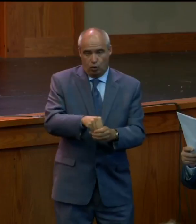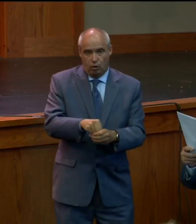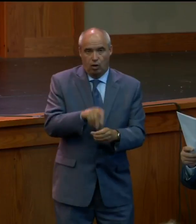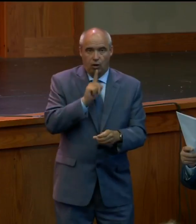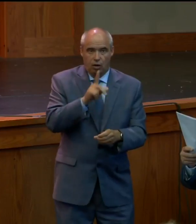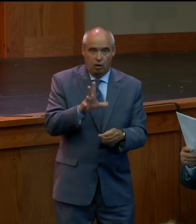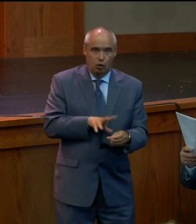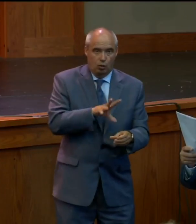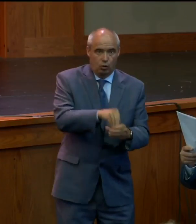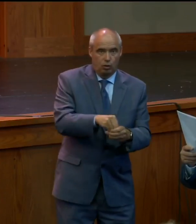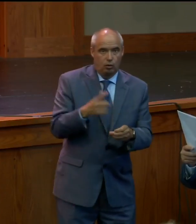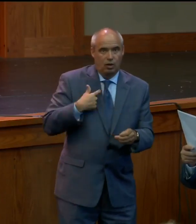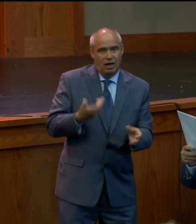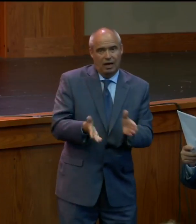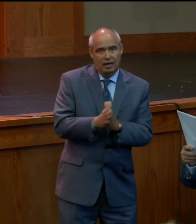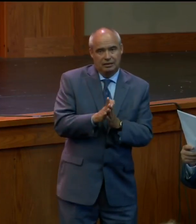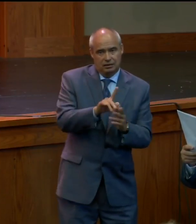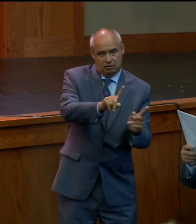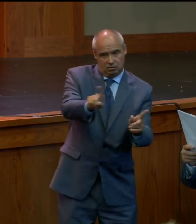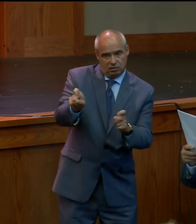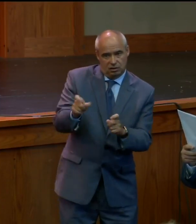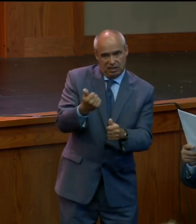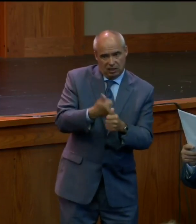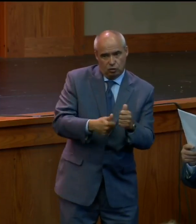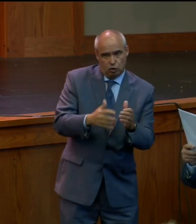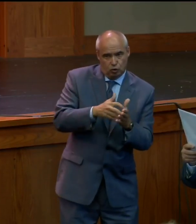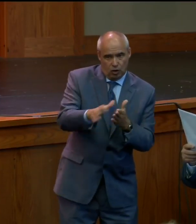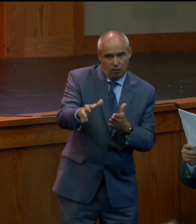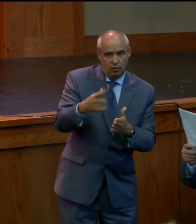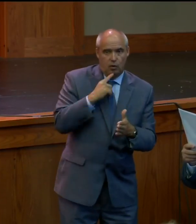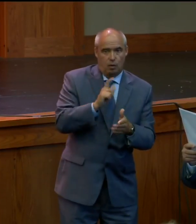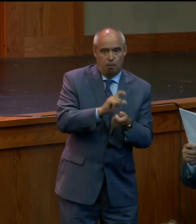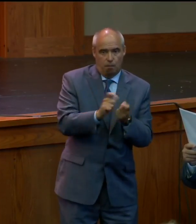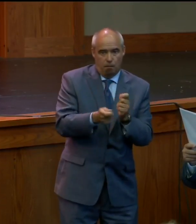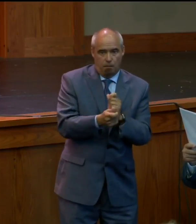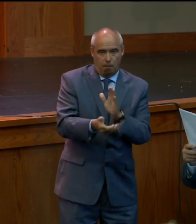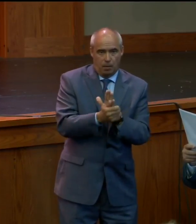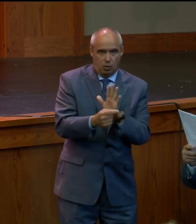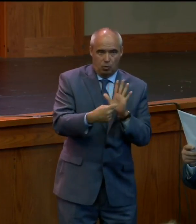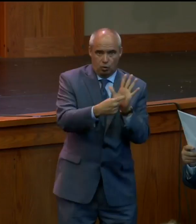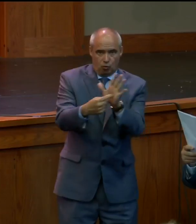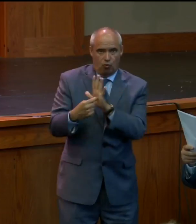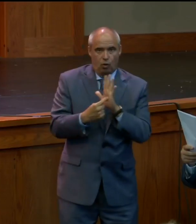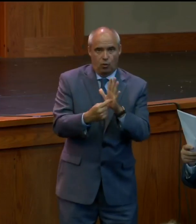AND AS SUCH, WE ASK THAT EACH INSTANCE IN THE DRAFT BE AMENDED TO REFLECT THIS REQUEST.